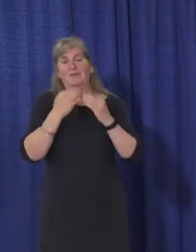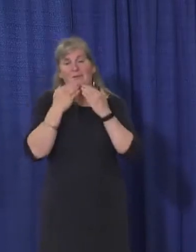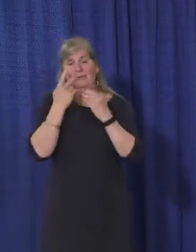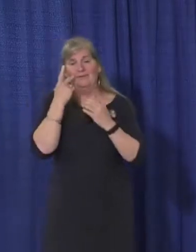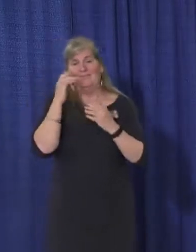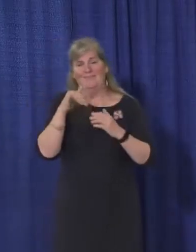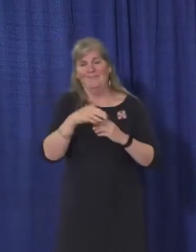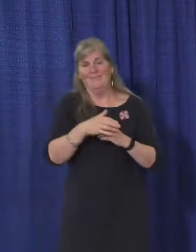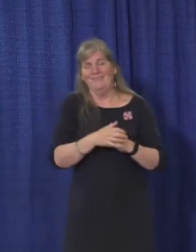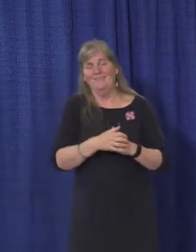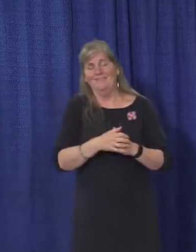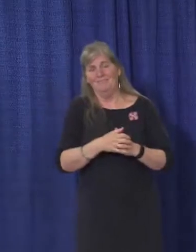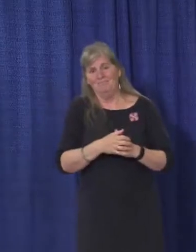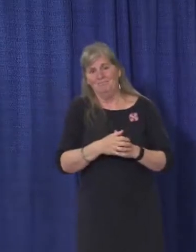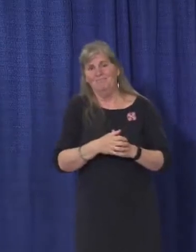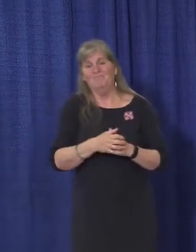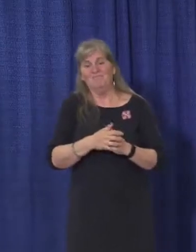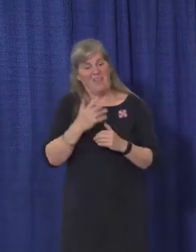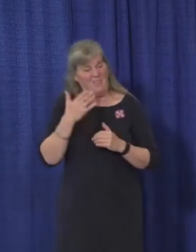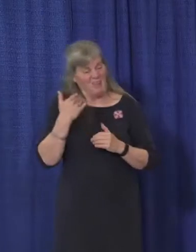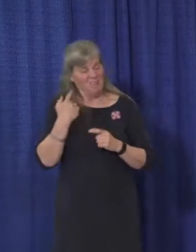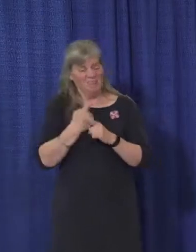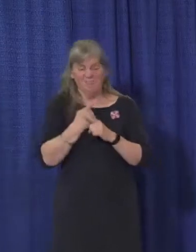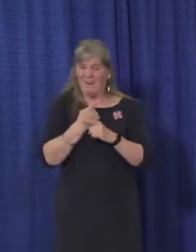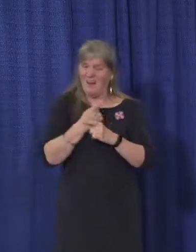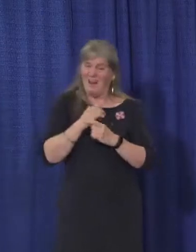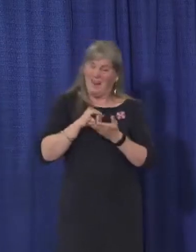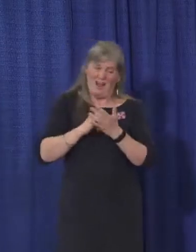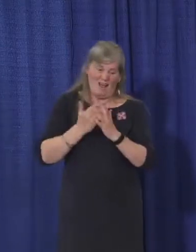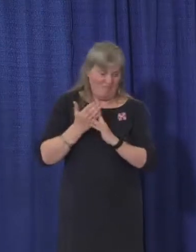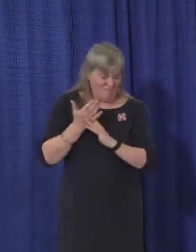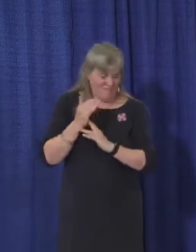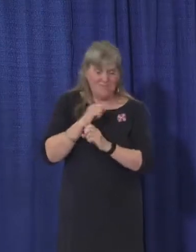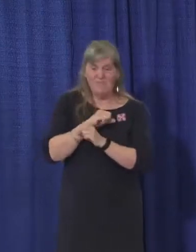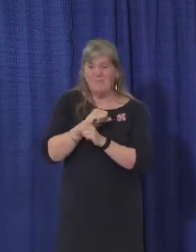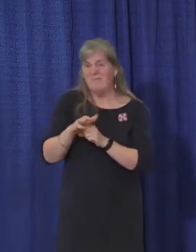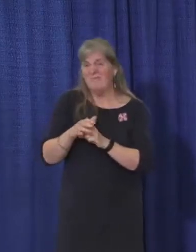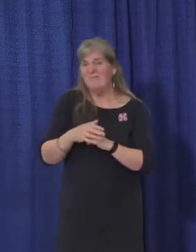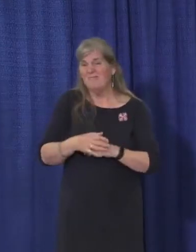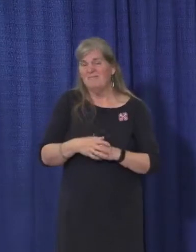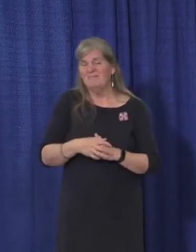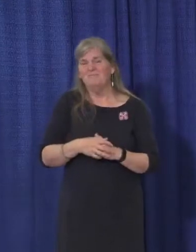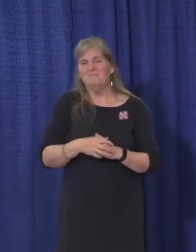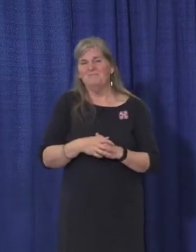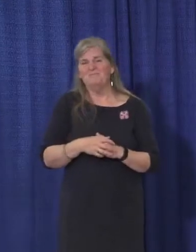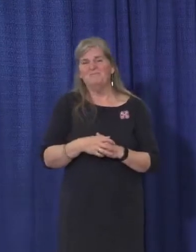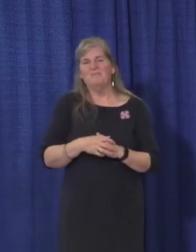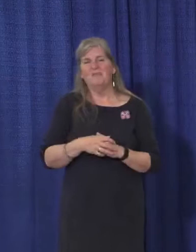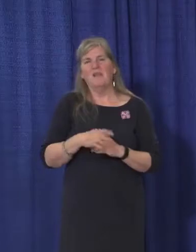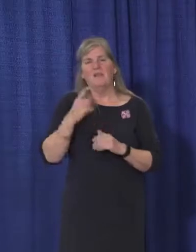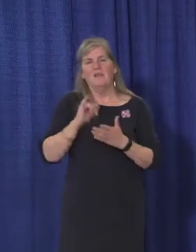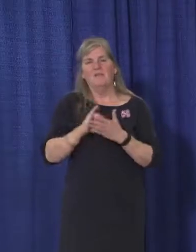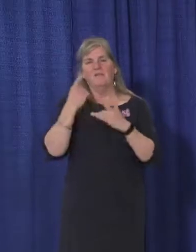gratifying and that is the right way through to get us out of this pandemic.